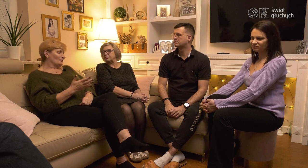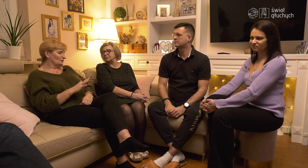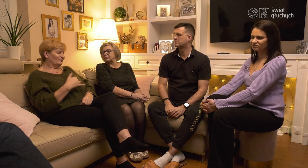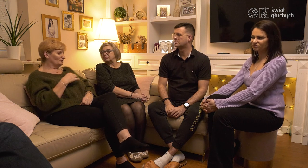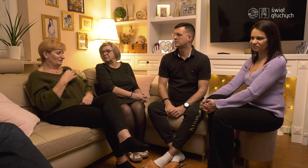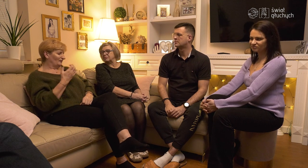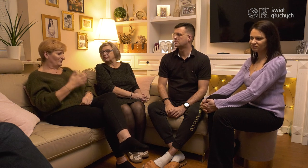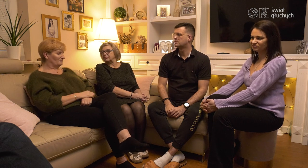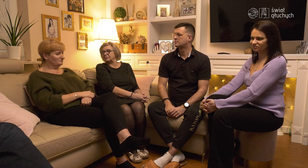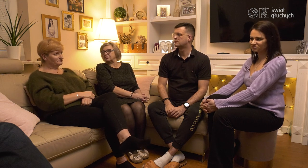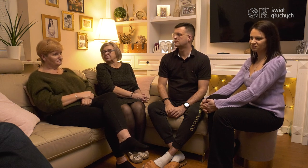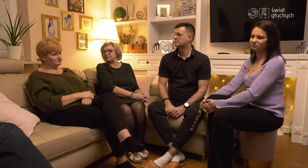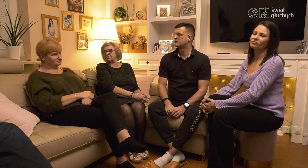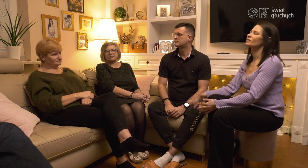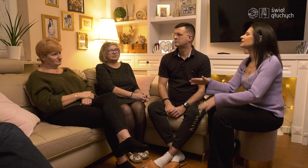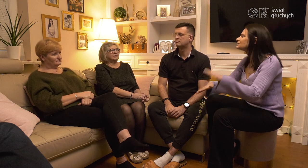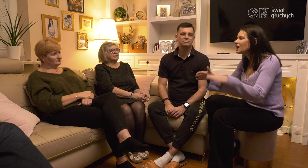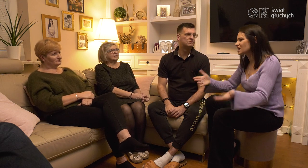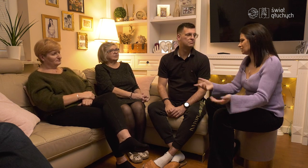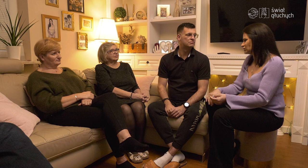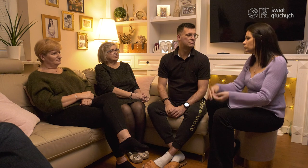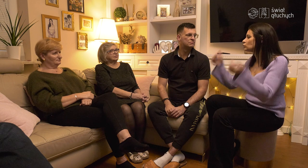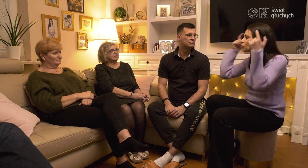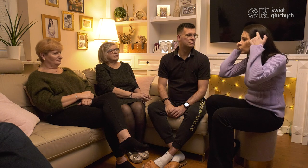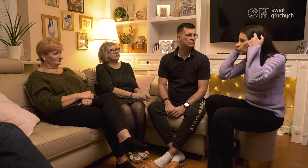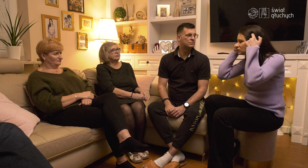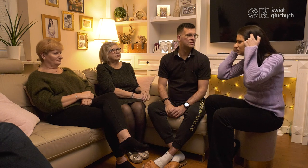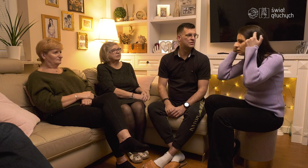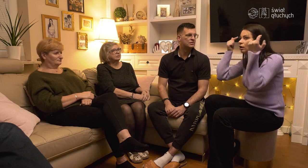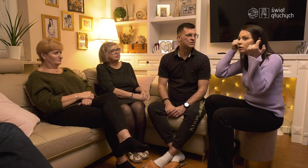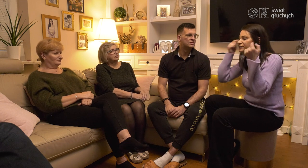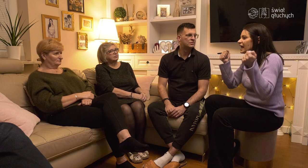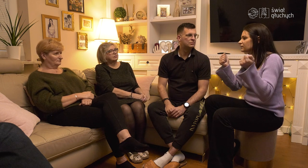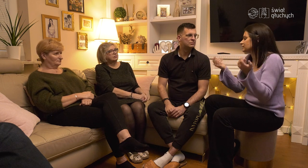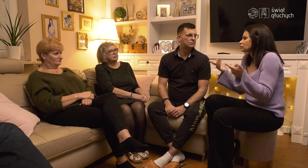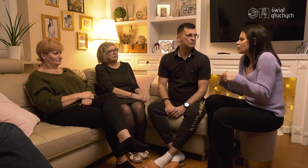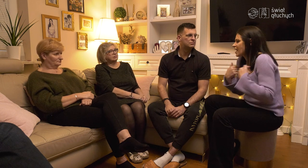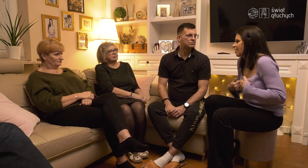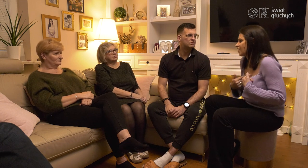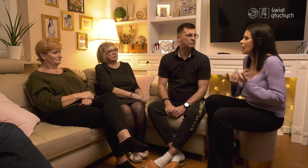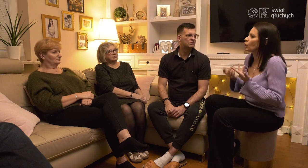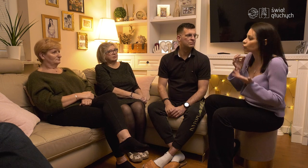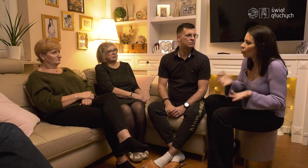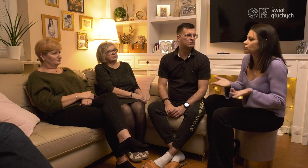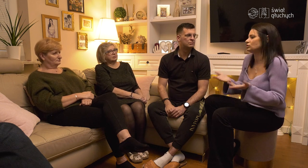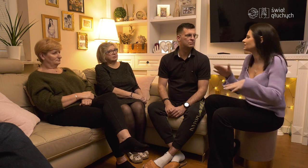I don't know if it was a good decision. [Monika]: It depends on the brain, some people can "take it" badly or well.